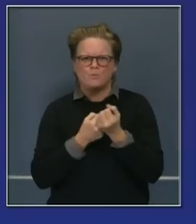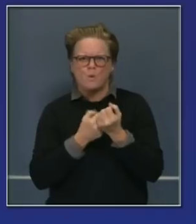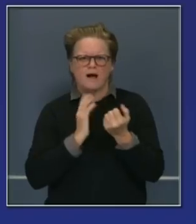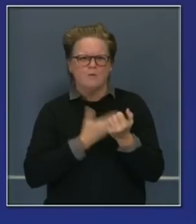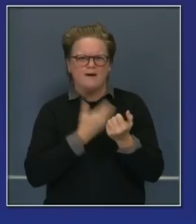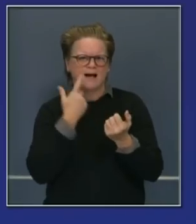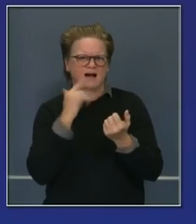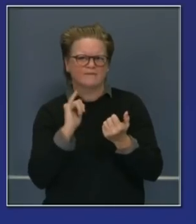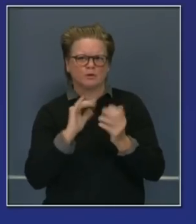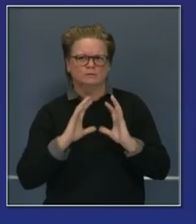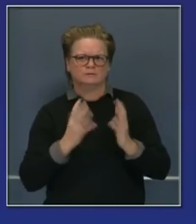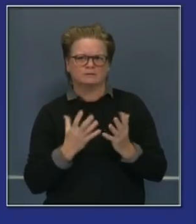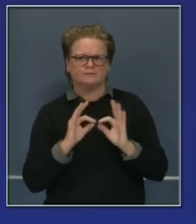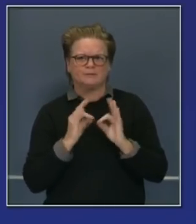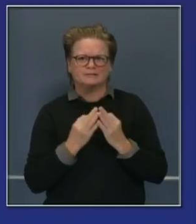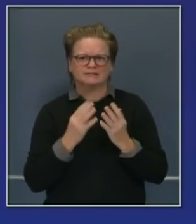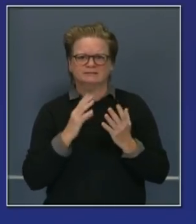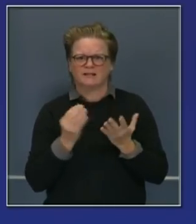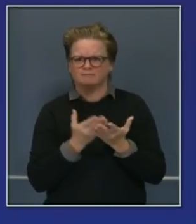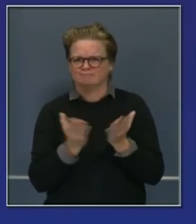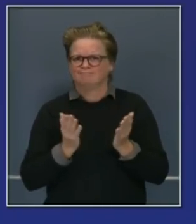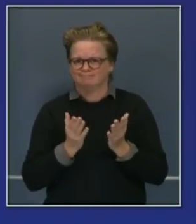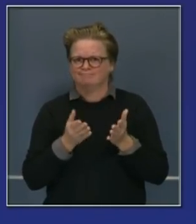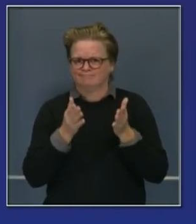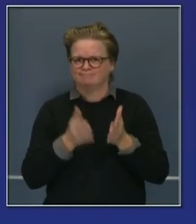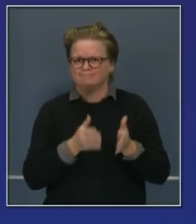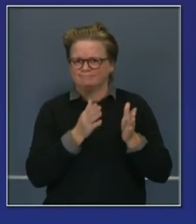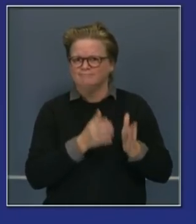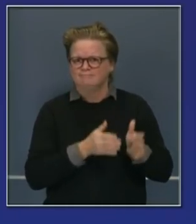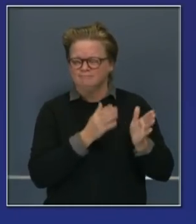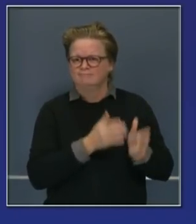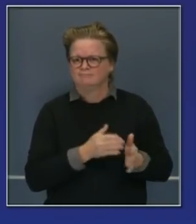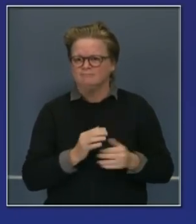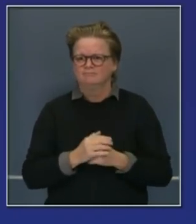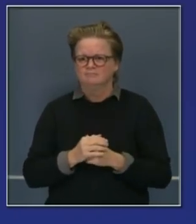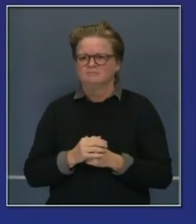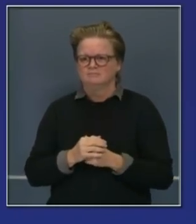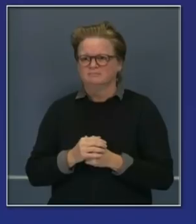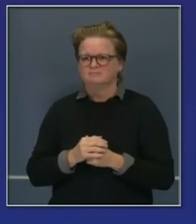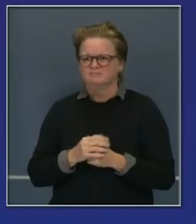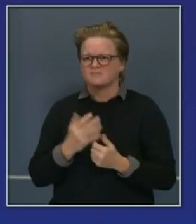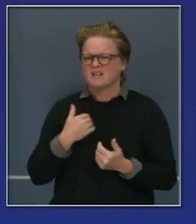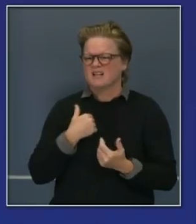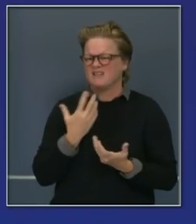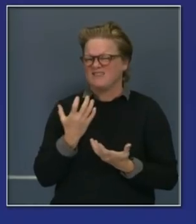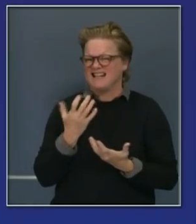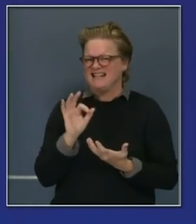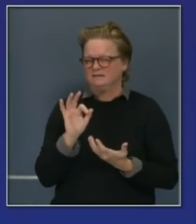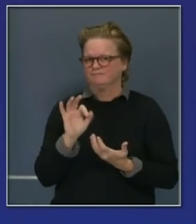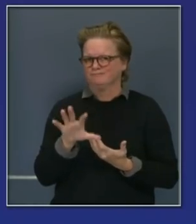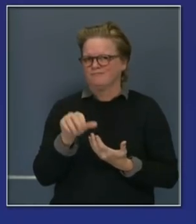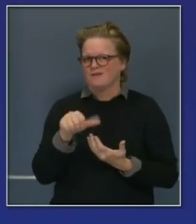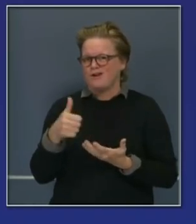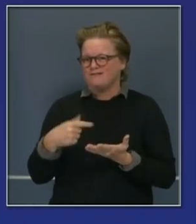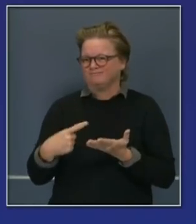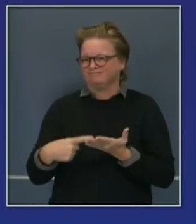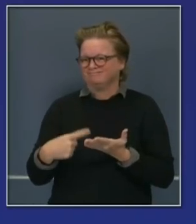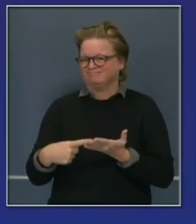HOW WE PREPARE FOR A WHAT IF SCENARIO MOVING FORWARD.